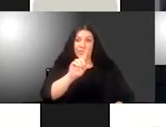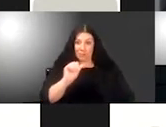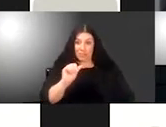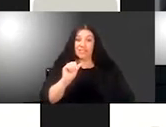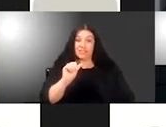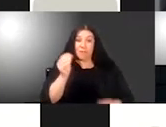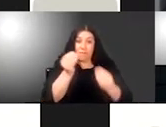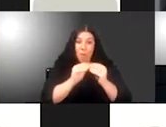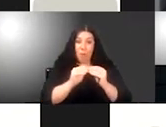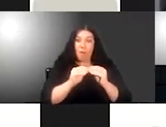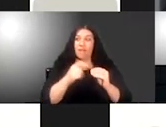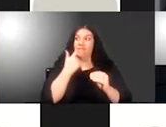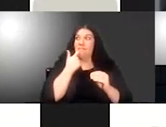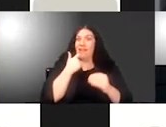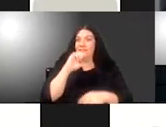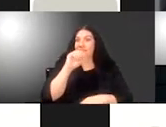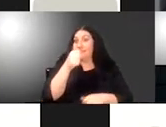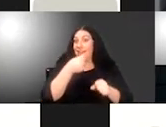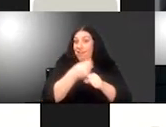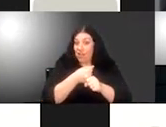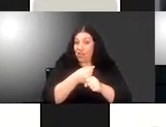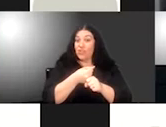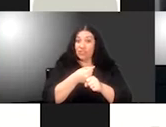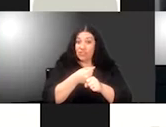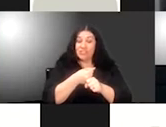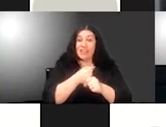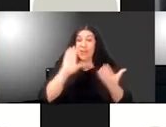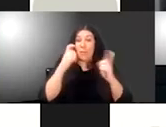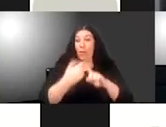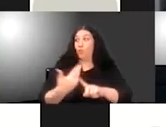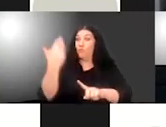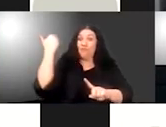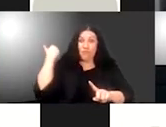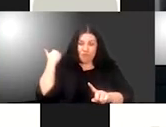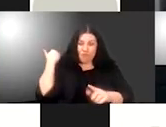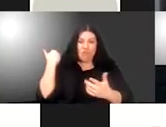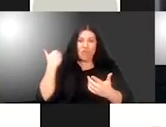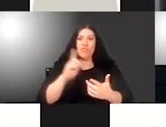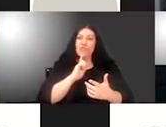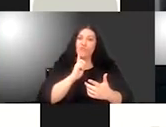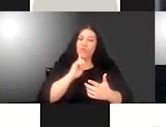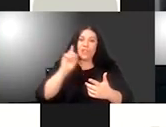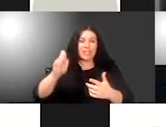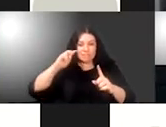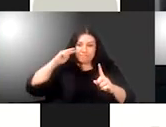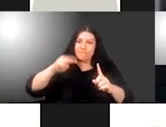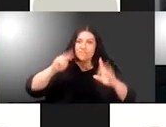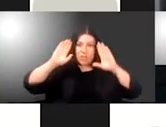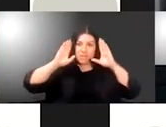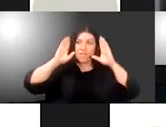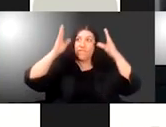And we're going to have to be looking towards the future as we're re-looking at what is going to happen to make sure that we, as I've been saying, don't fall behind.